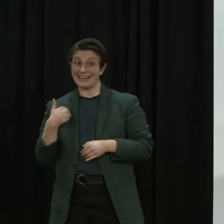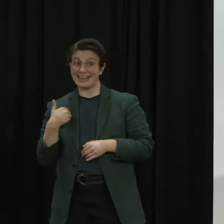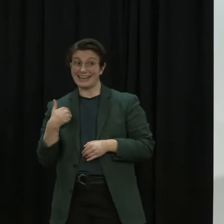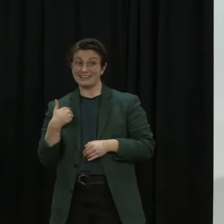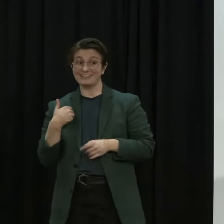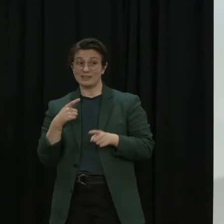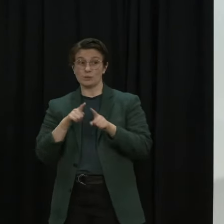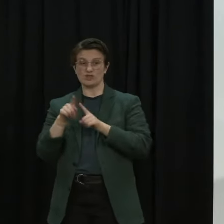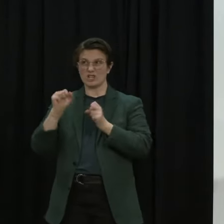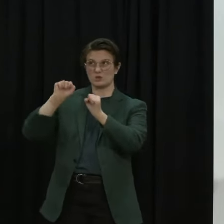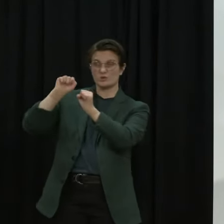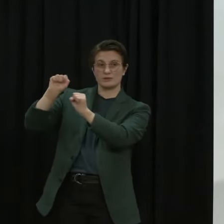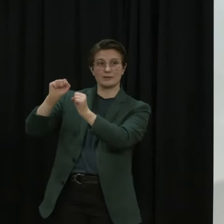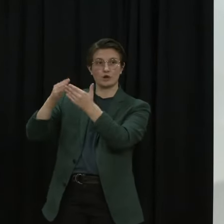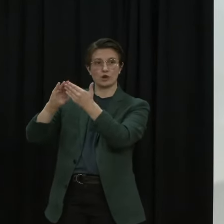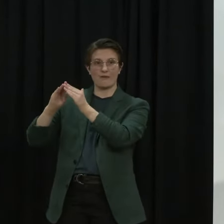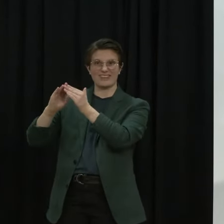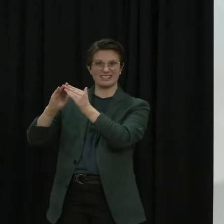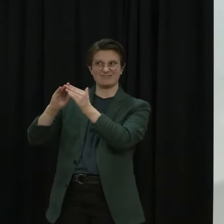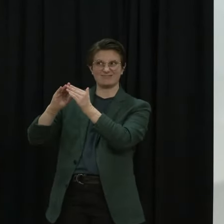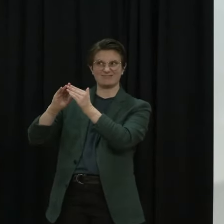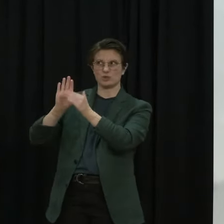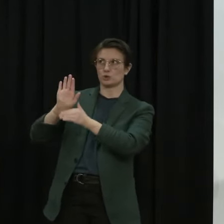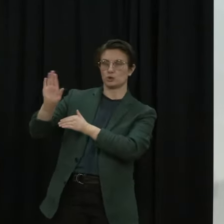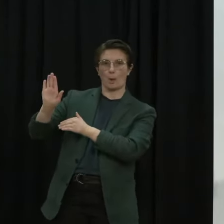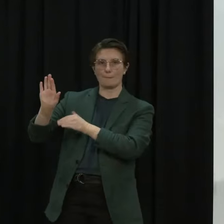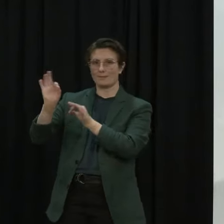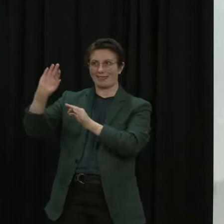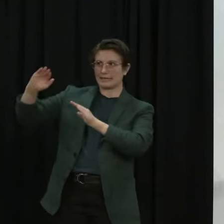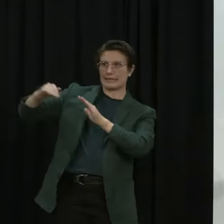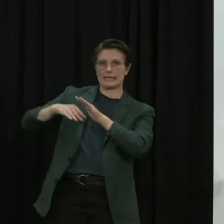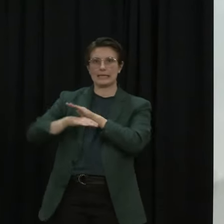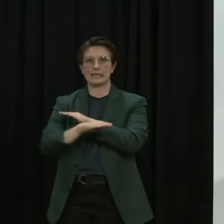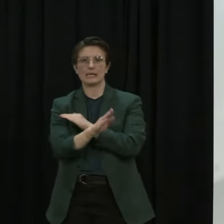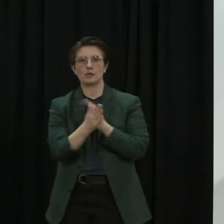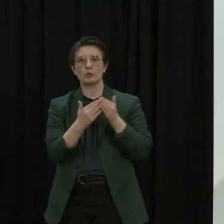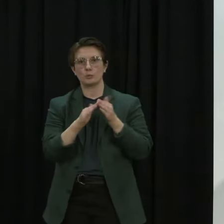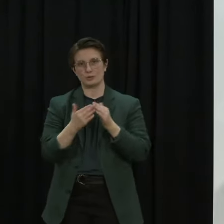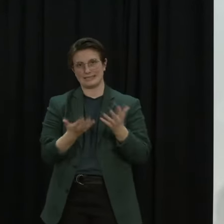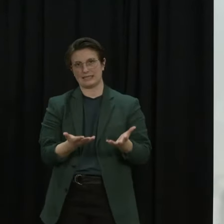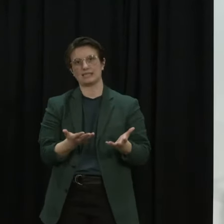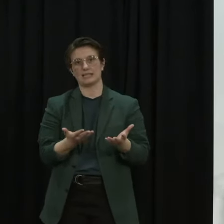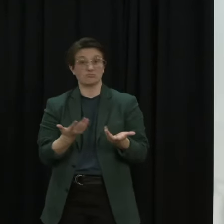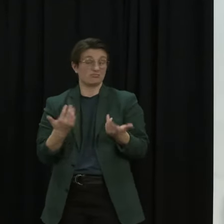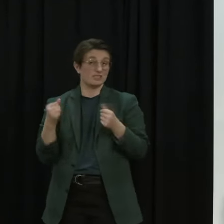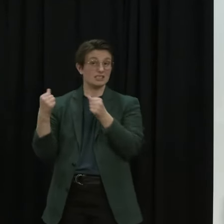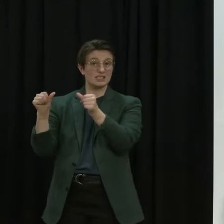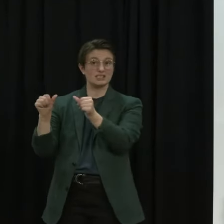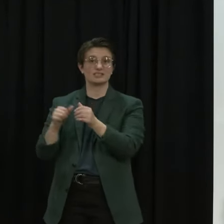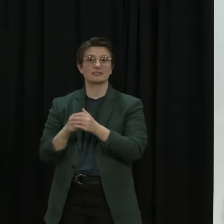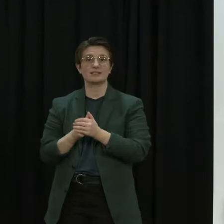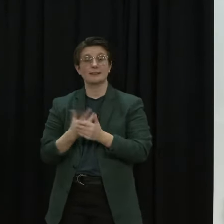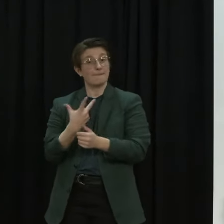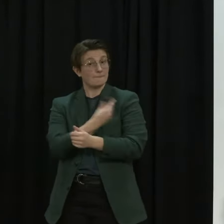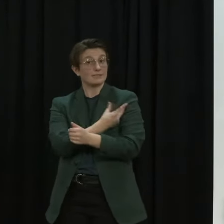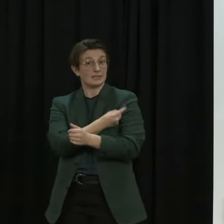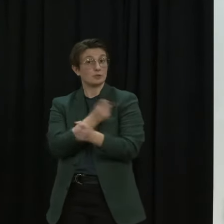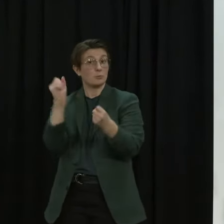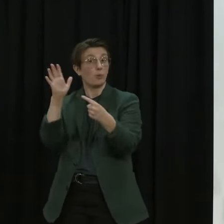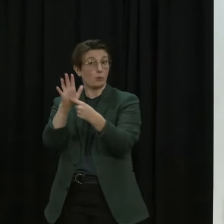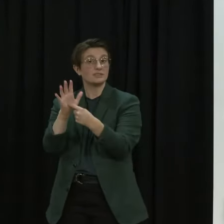people in the door?